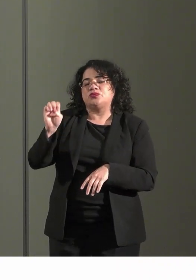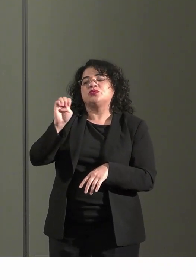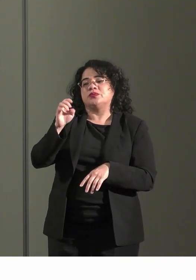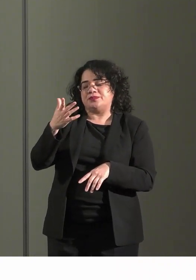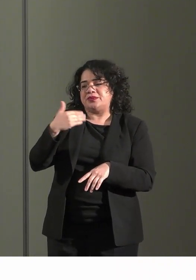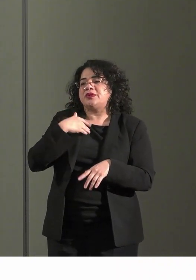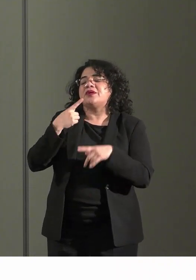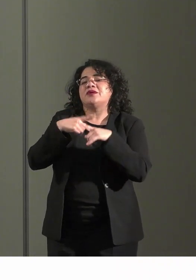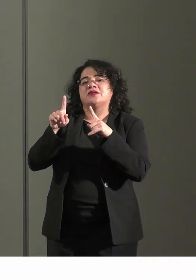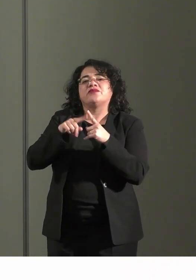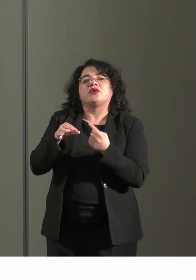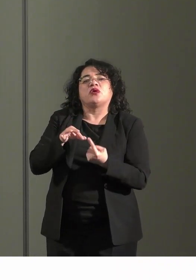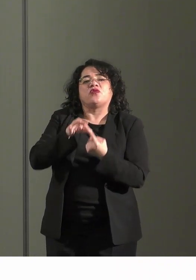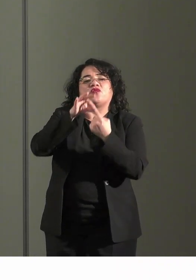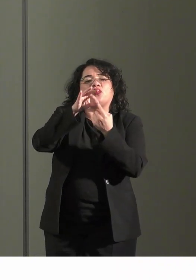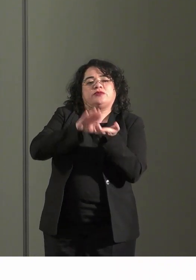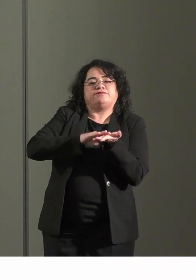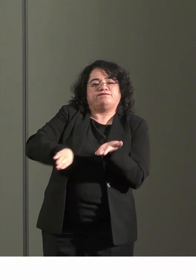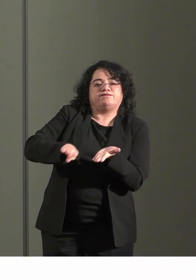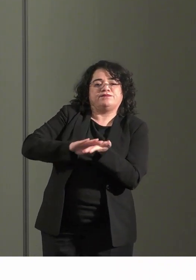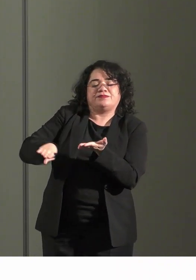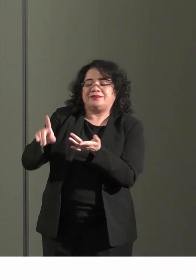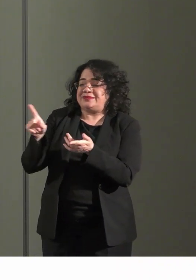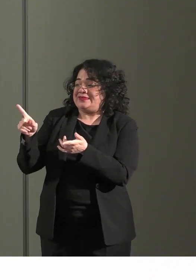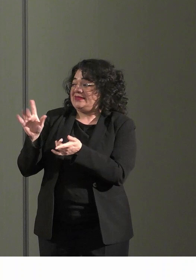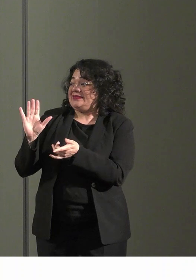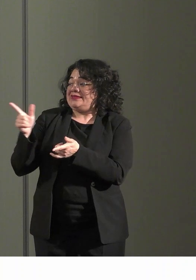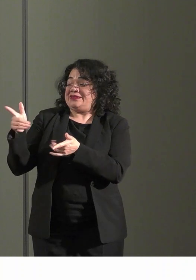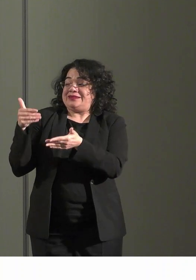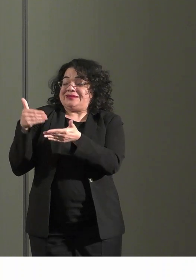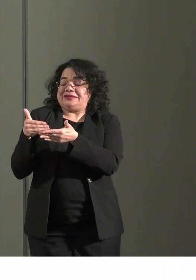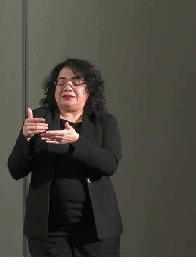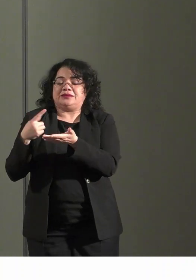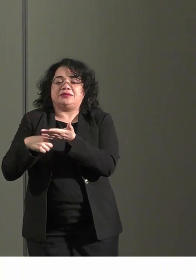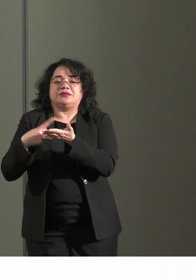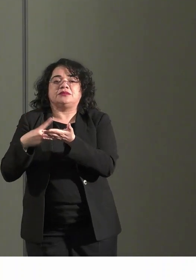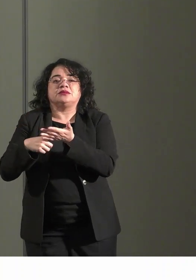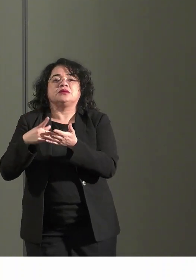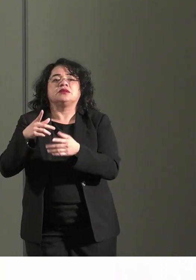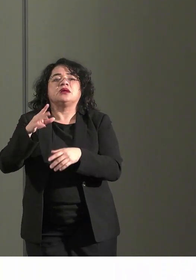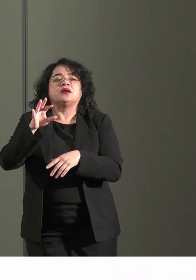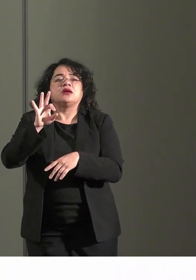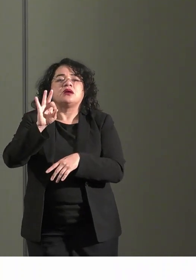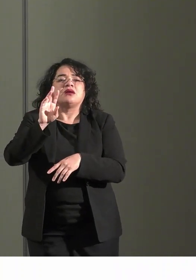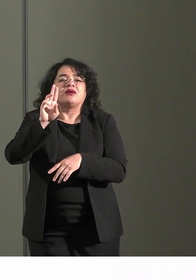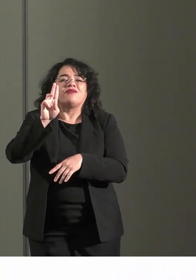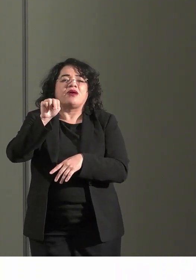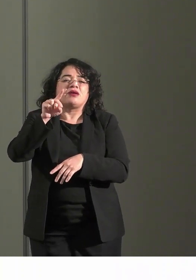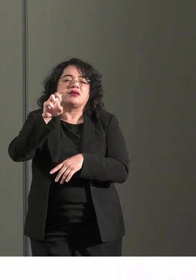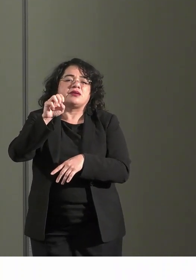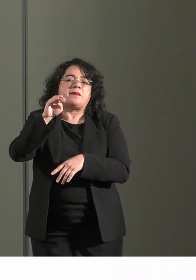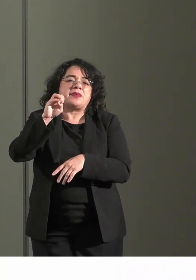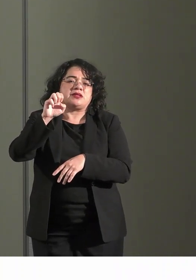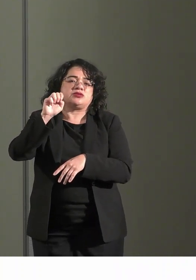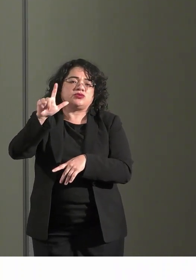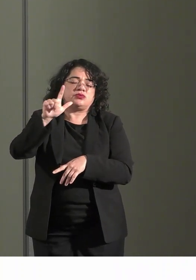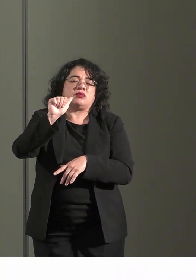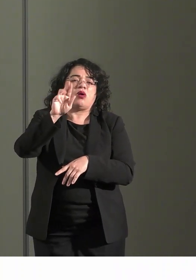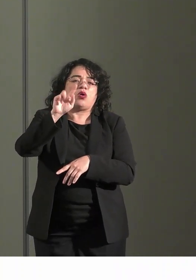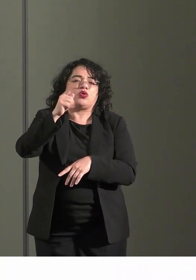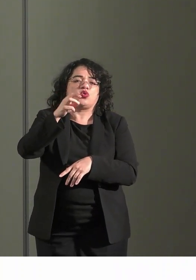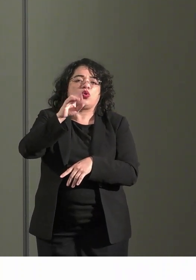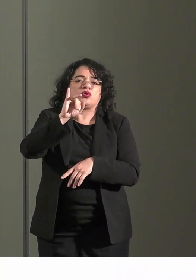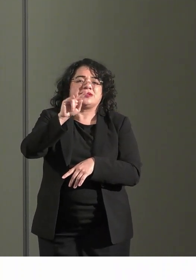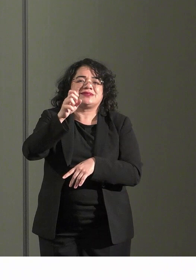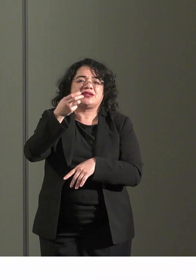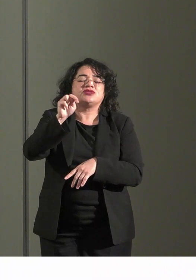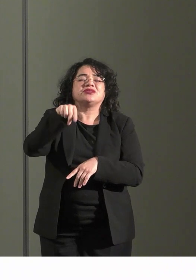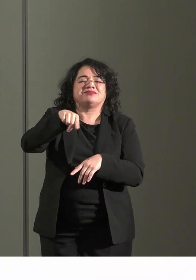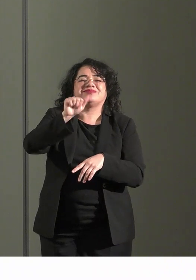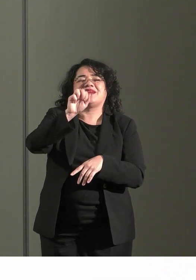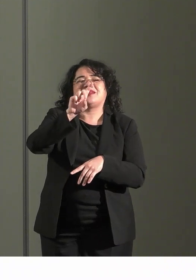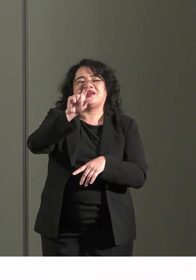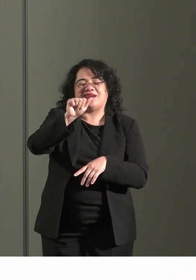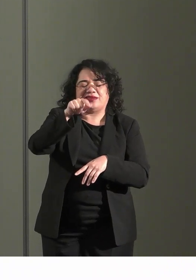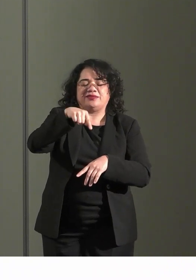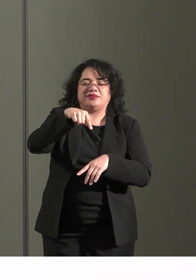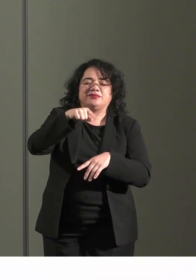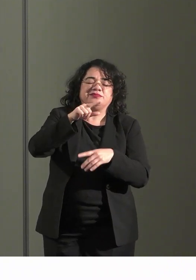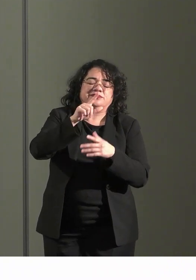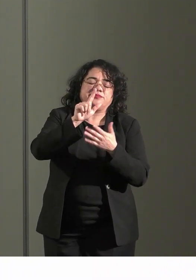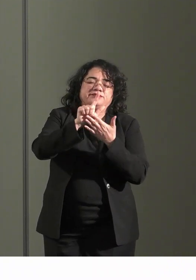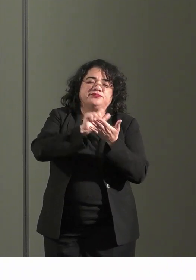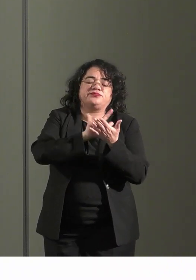of section. Undue burden that is the U.S.A. DA and Section 508. Something called disfortunate burden